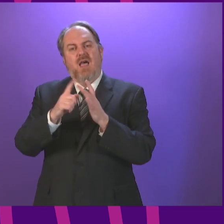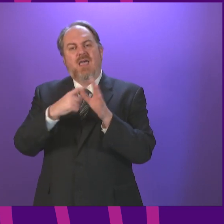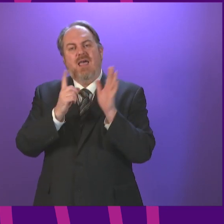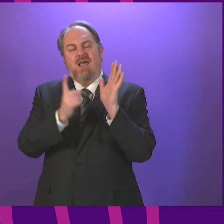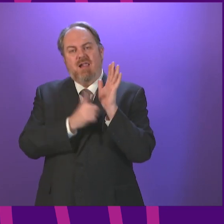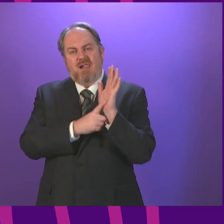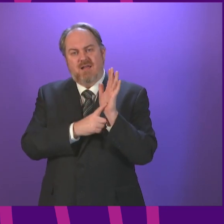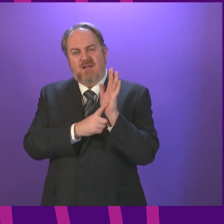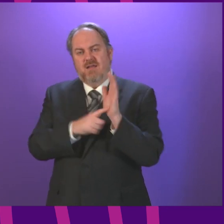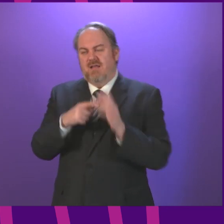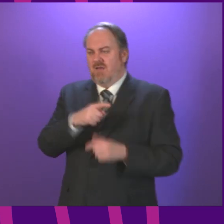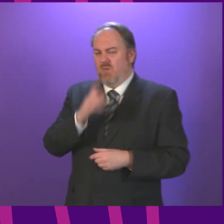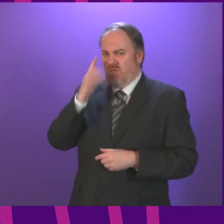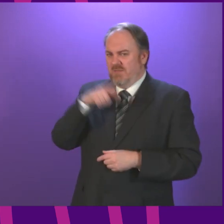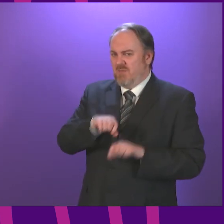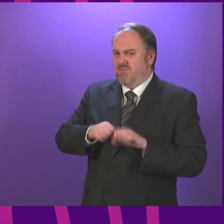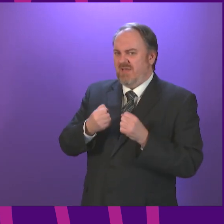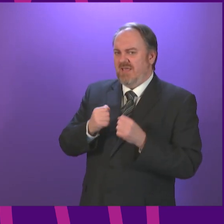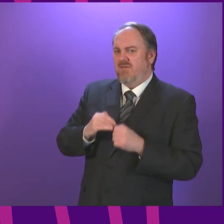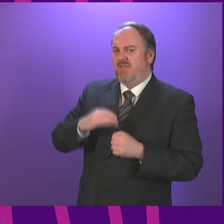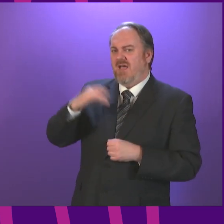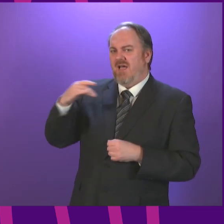of the Islands (Scotland) Act 2018. Which is it?